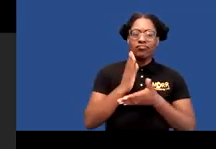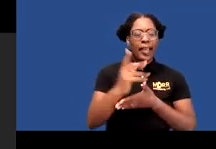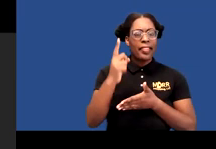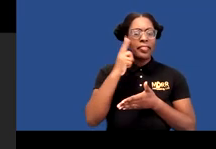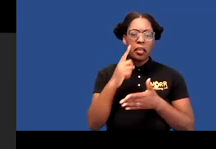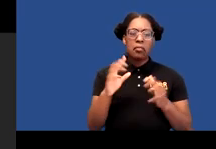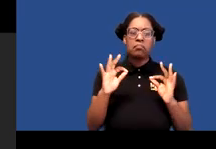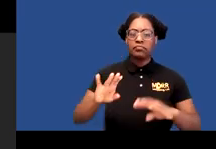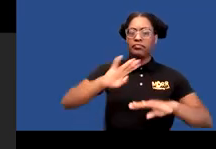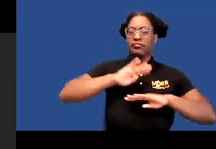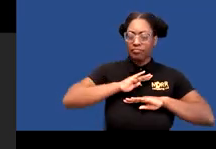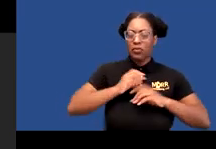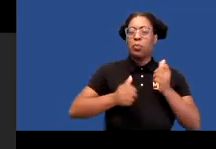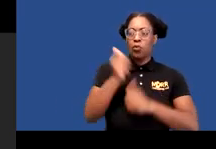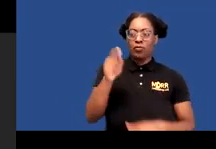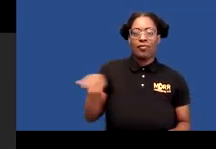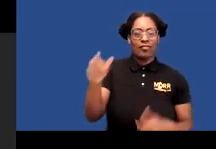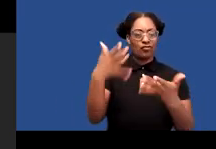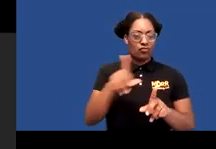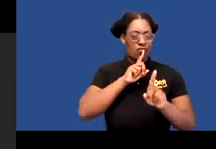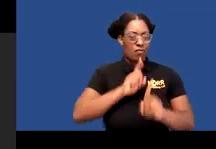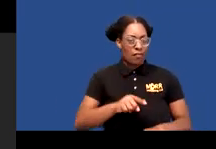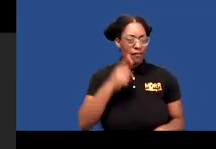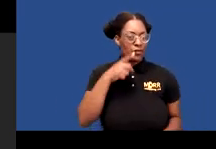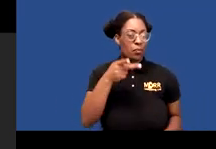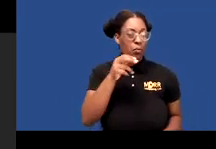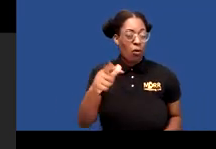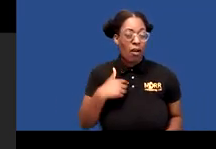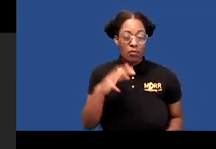I am assuming that everyone who wants to participate has done so.